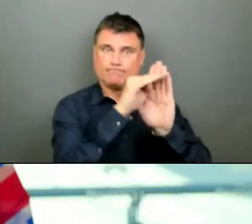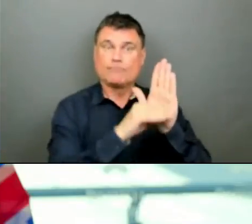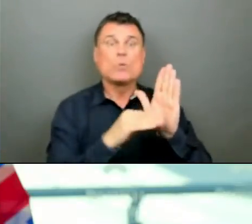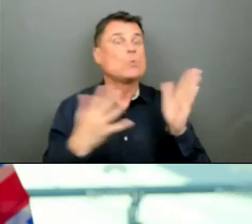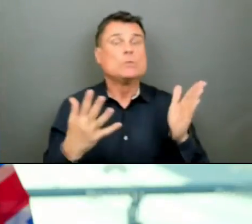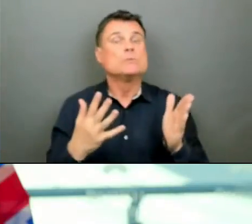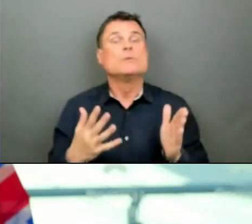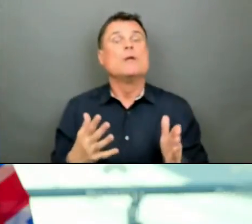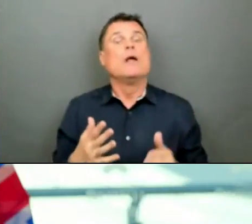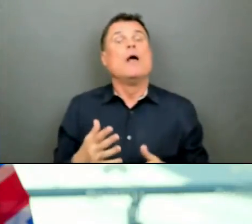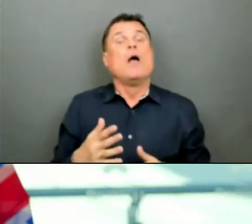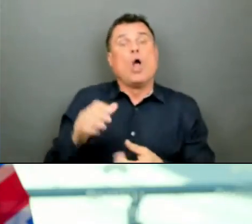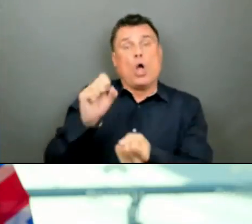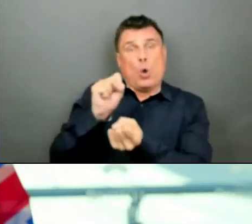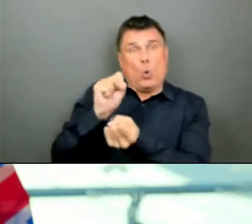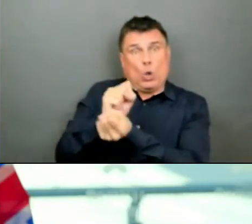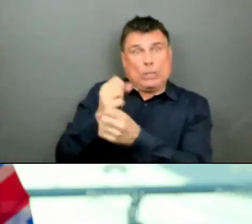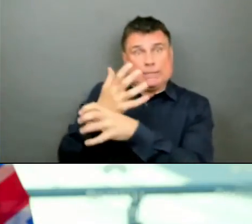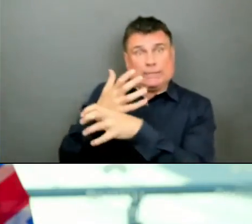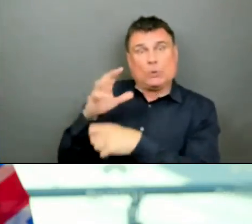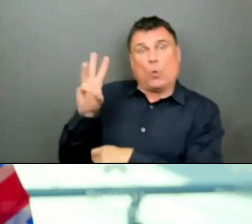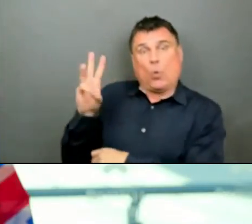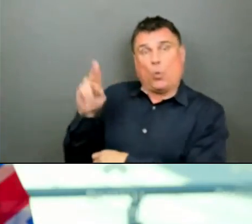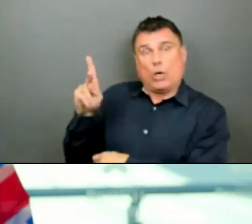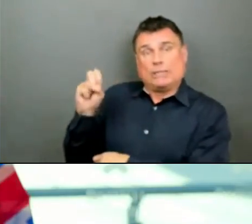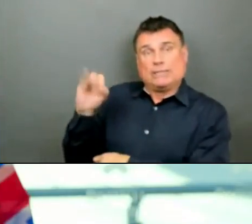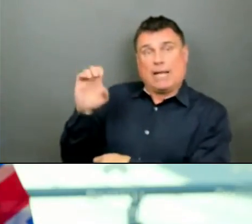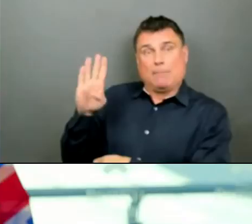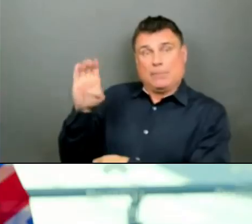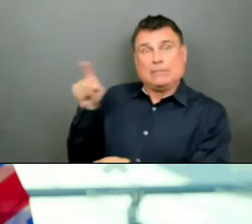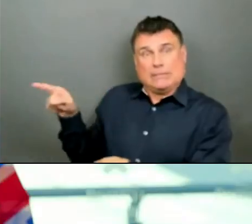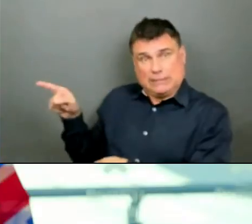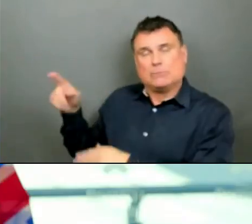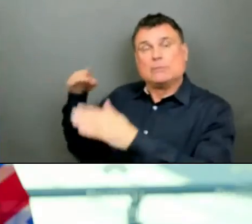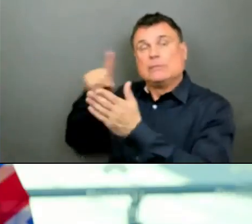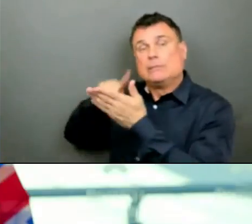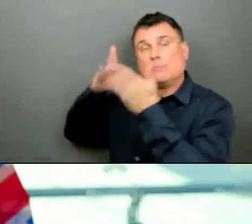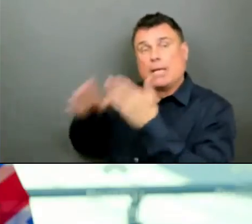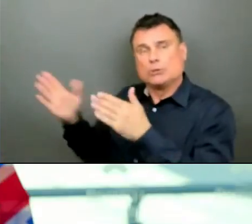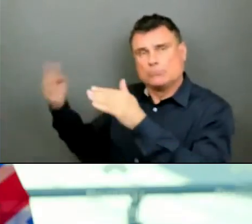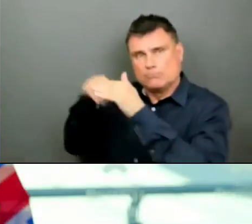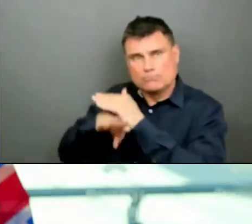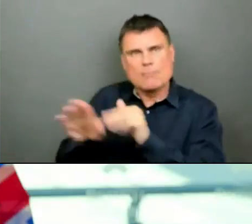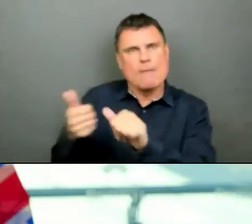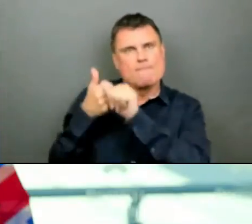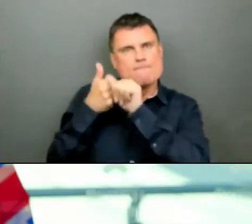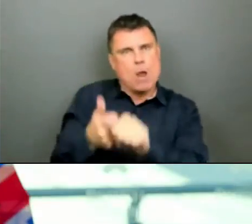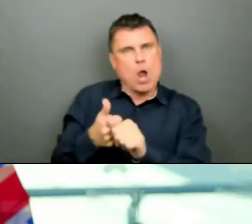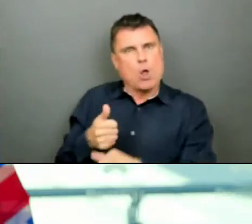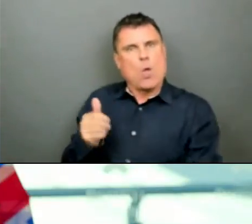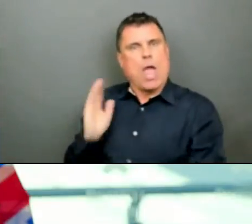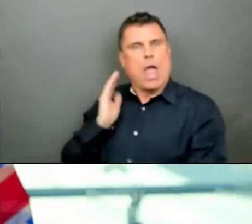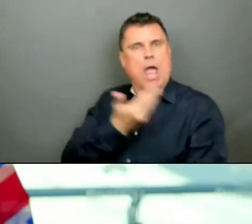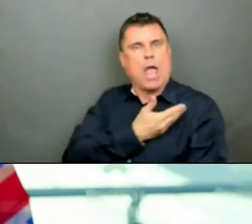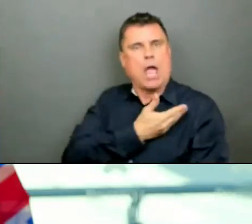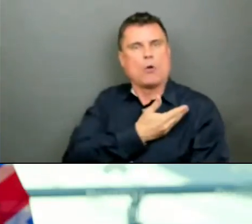inspectors to operate under the public health act with guidance from medical health officers to support the work that we're doing